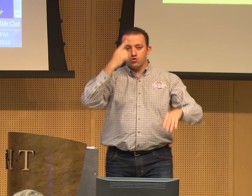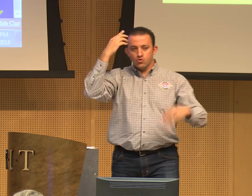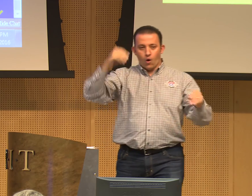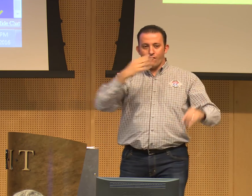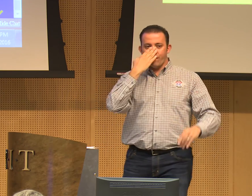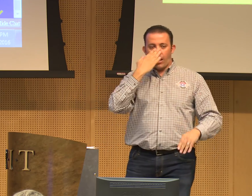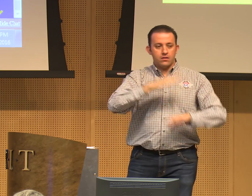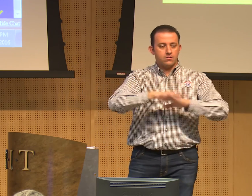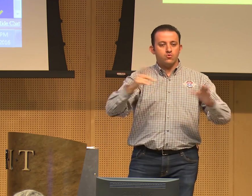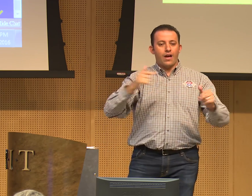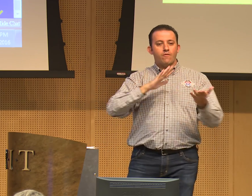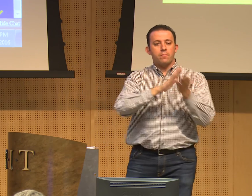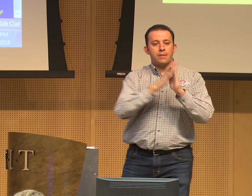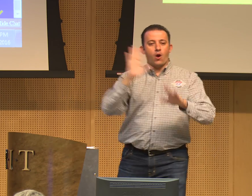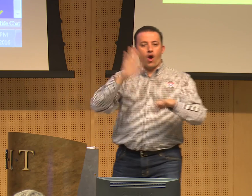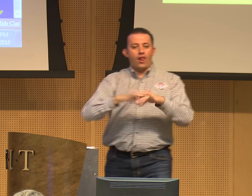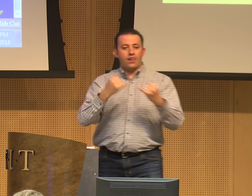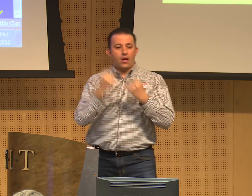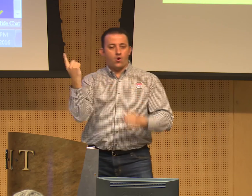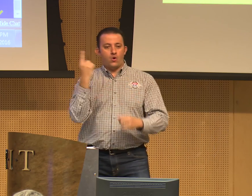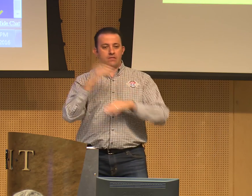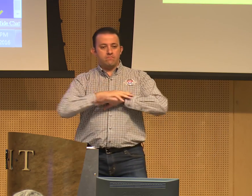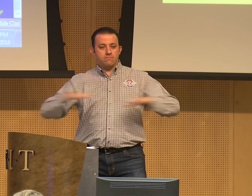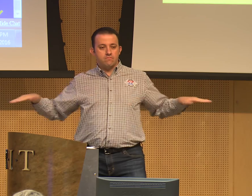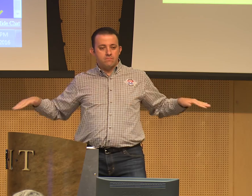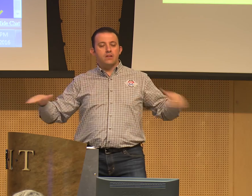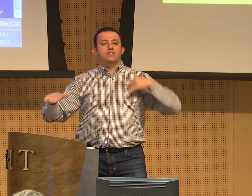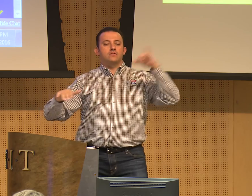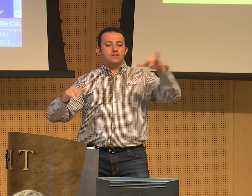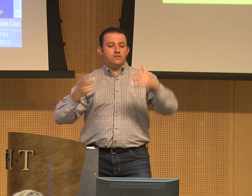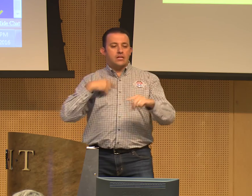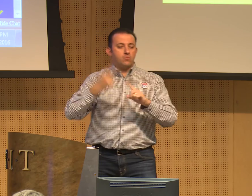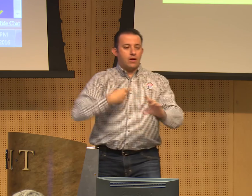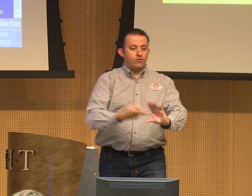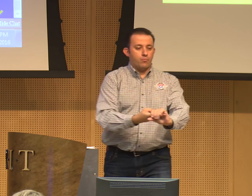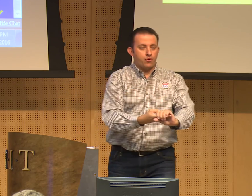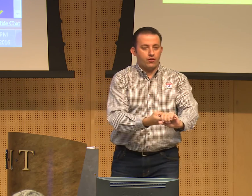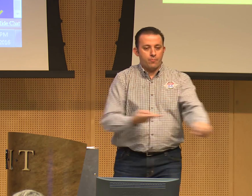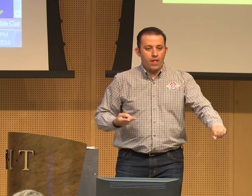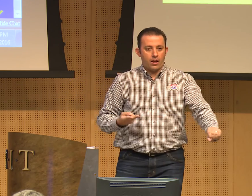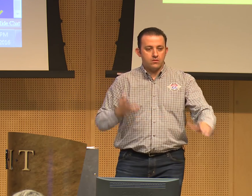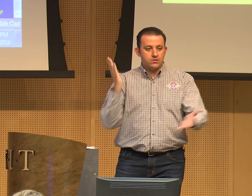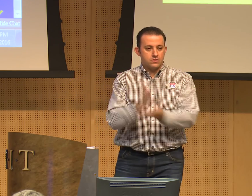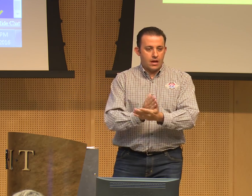I sold the storefront, and we went to online only as opposed to having a box store, and that's when we decided to pull the plug,